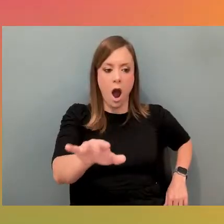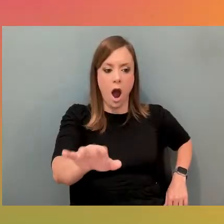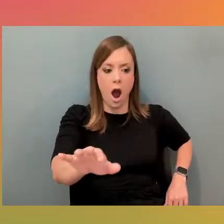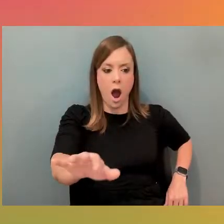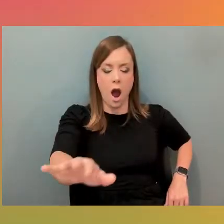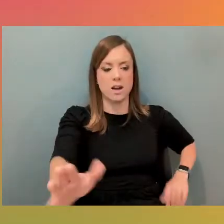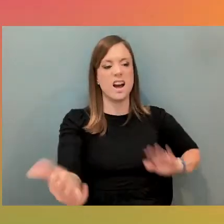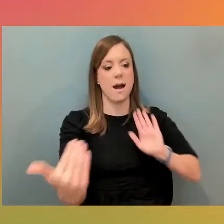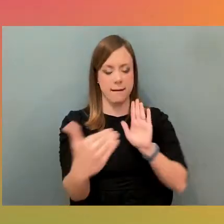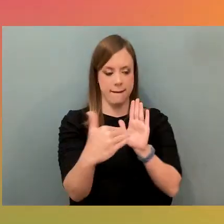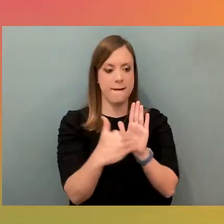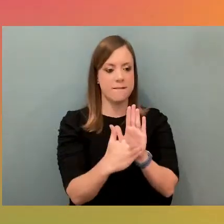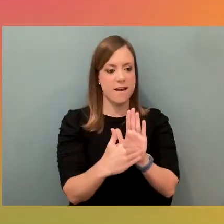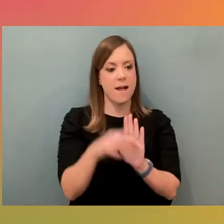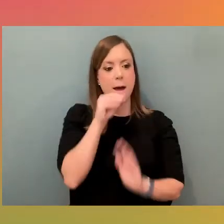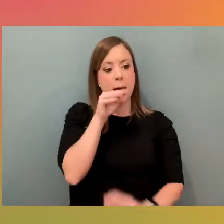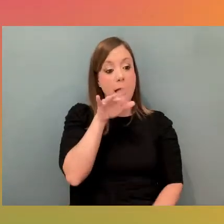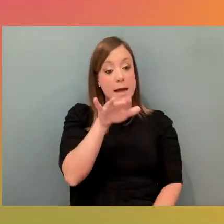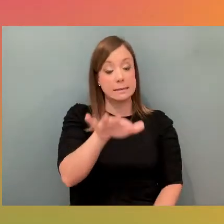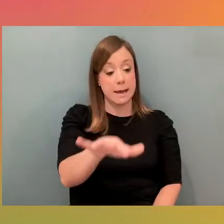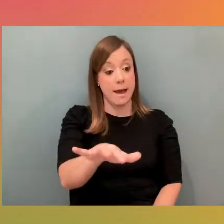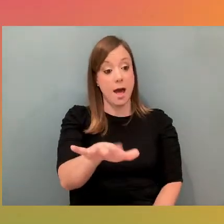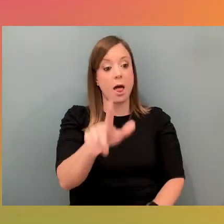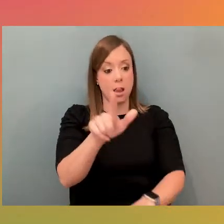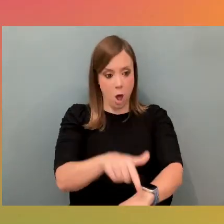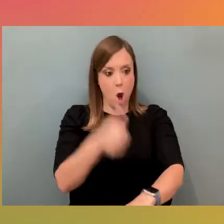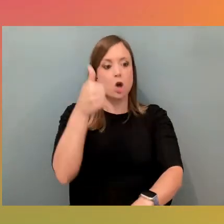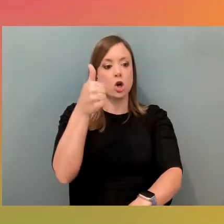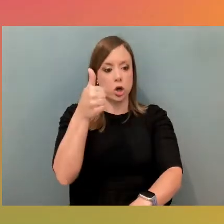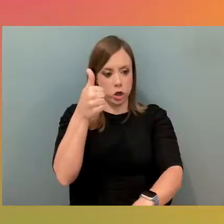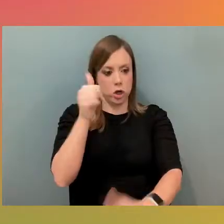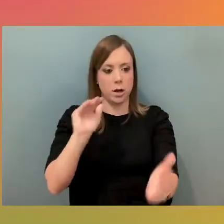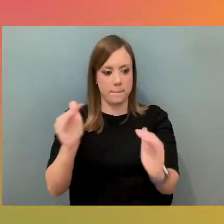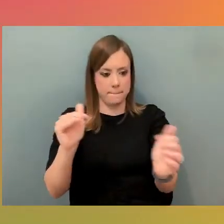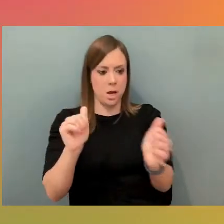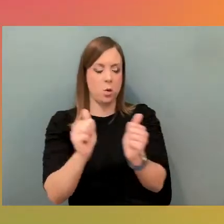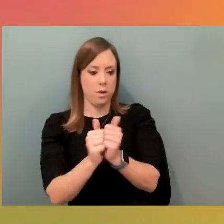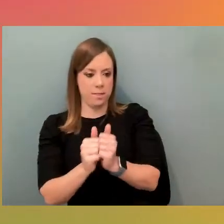AND A FEW MORE OF THOSE. LETTING EXHALE BE A LITTLE